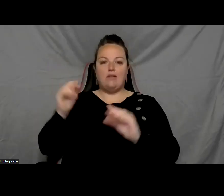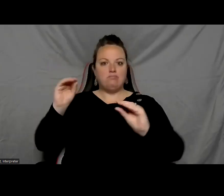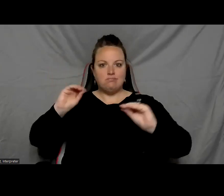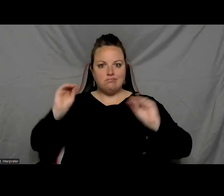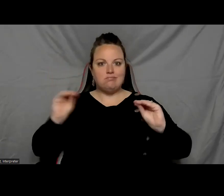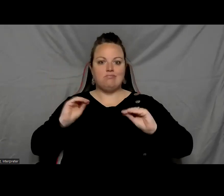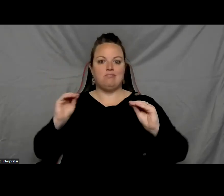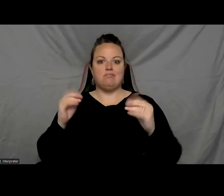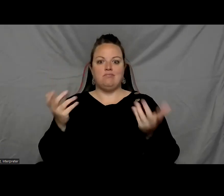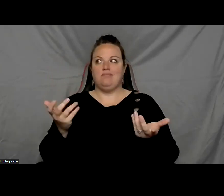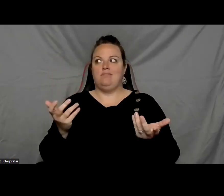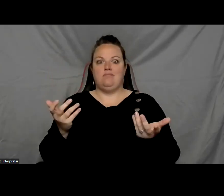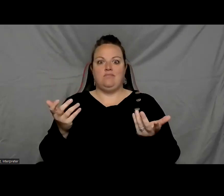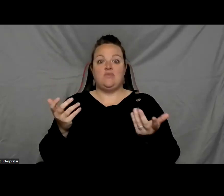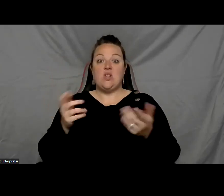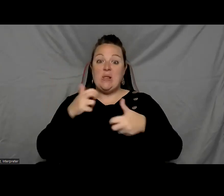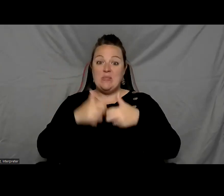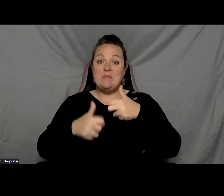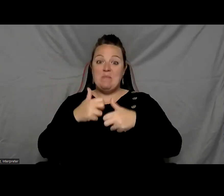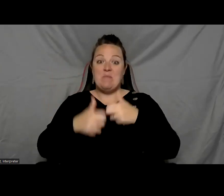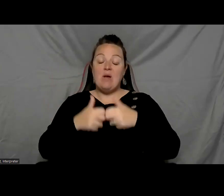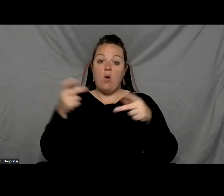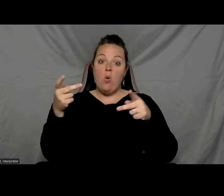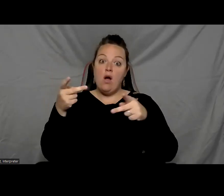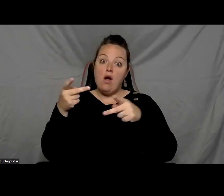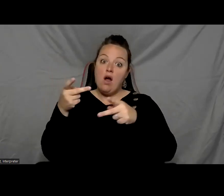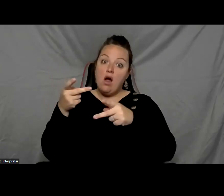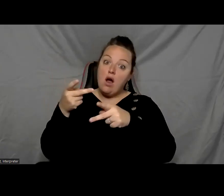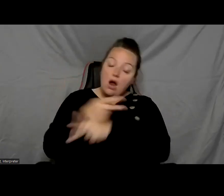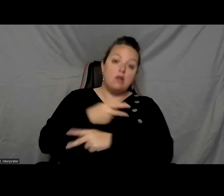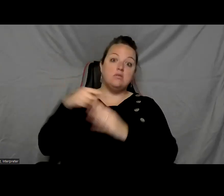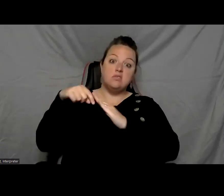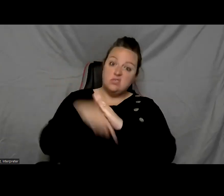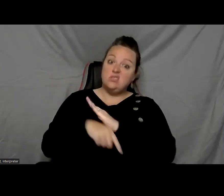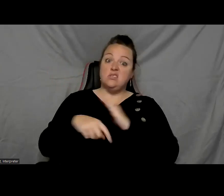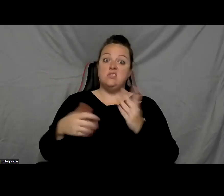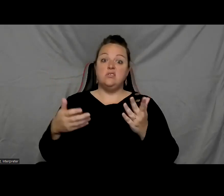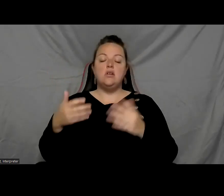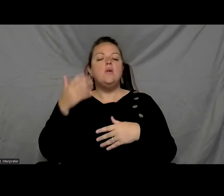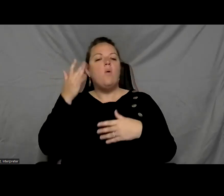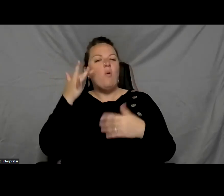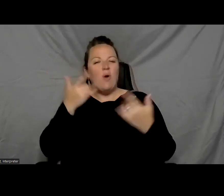So this is a growing issue. And you know the question is why is this happening? Why are